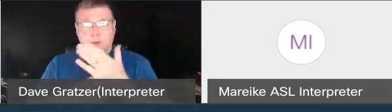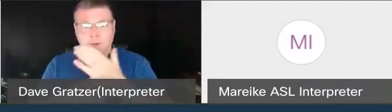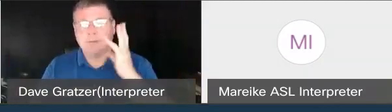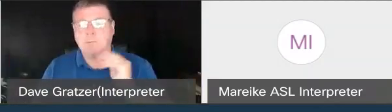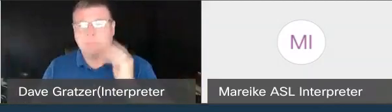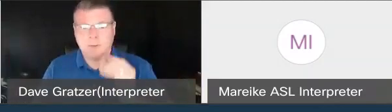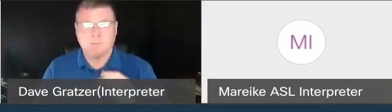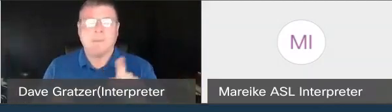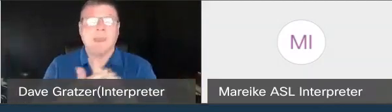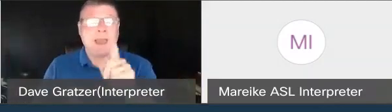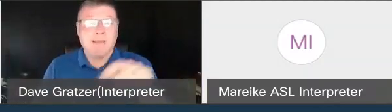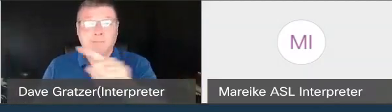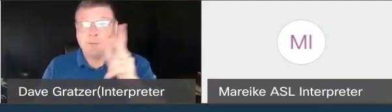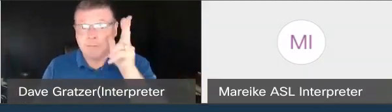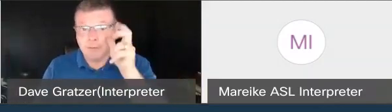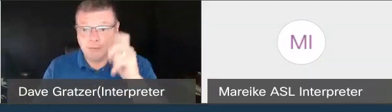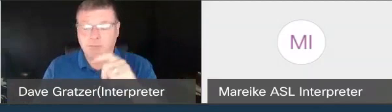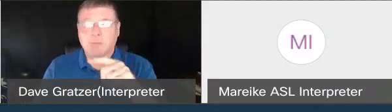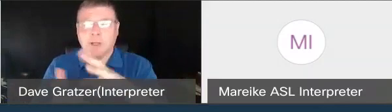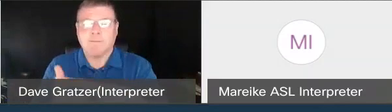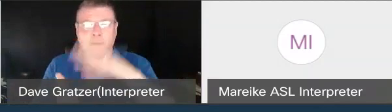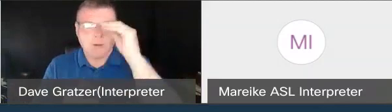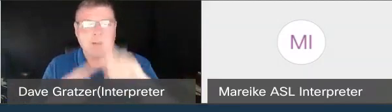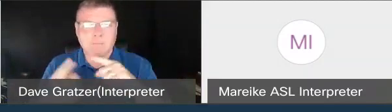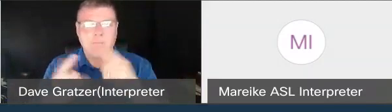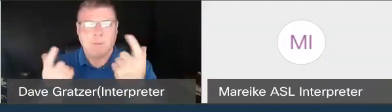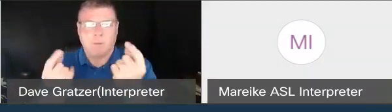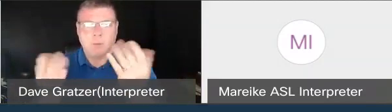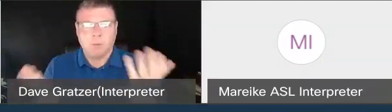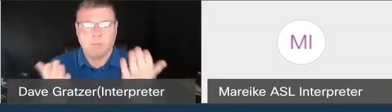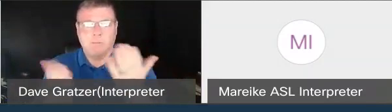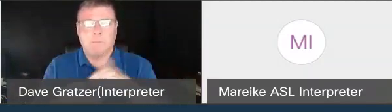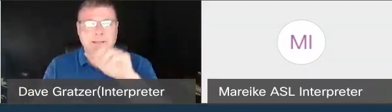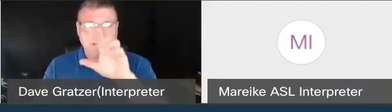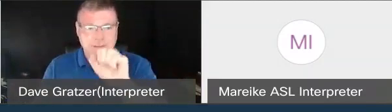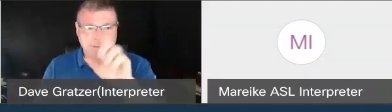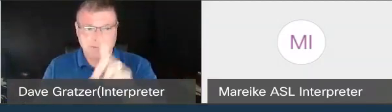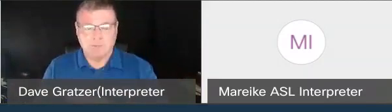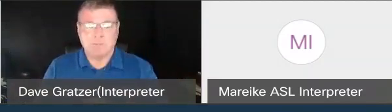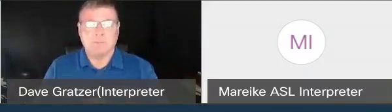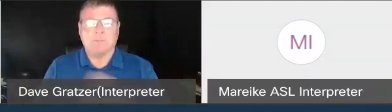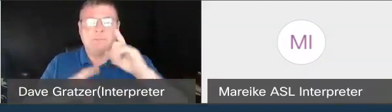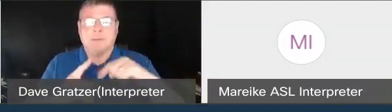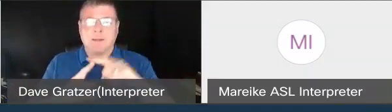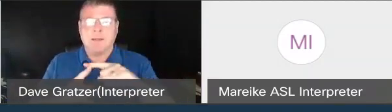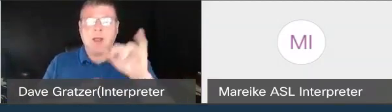As you heard, you'll learn a little bit more about what we're doing here in San Diego. Um, and then also about Billings, Montana,